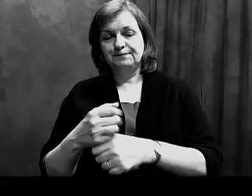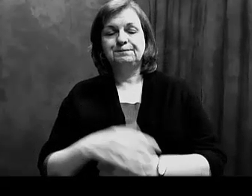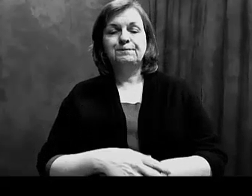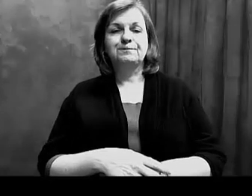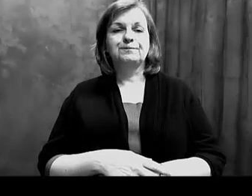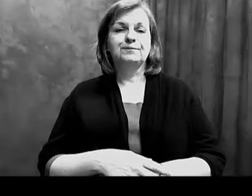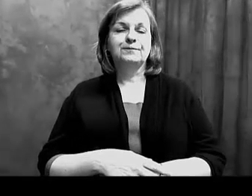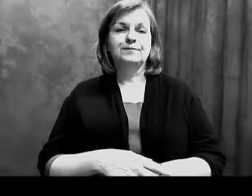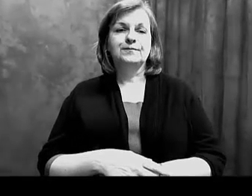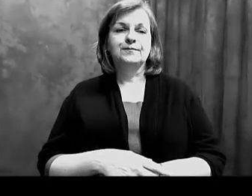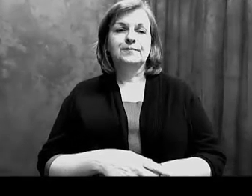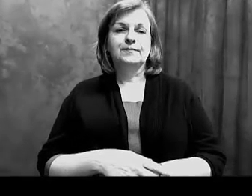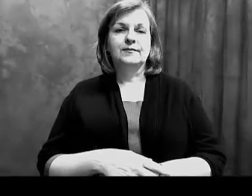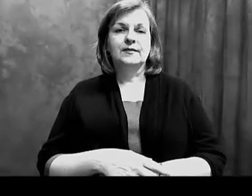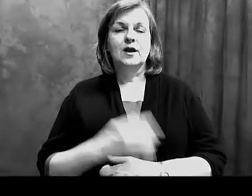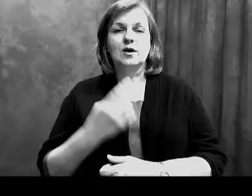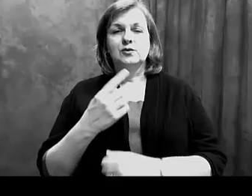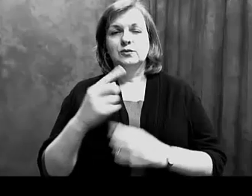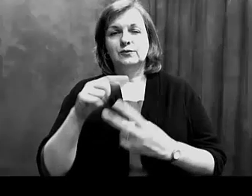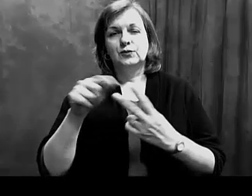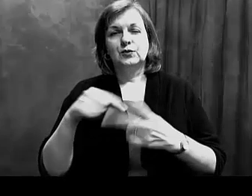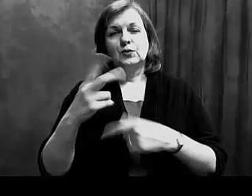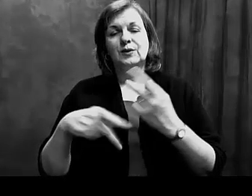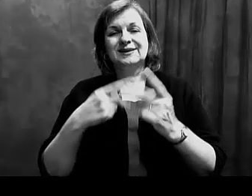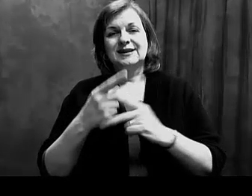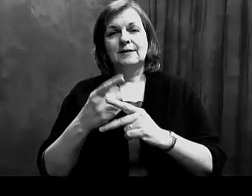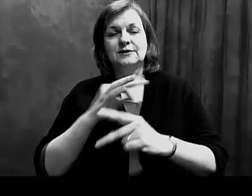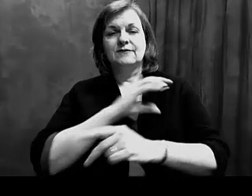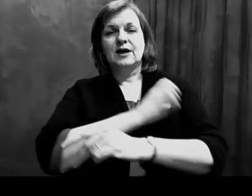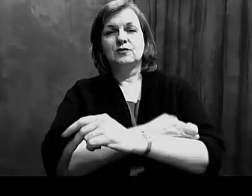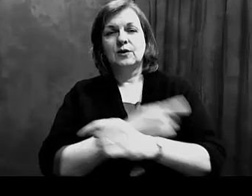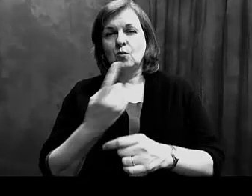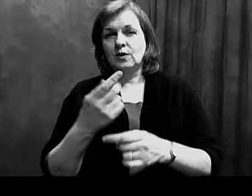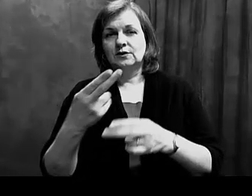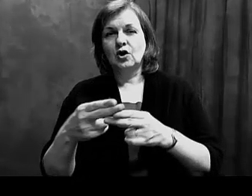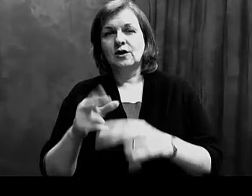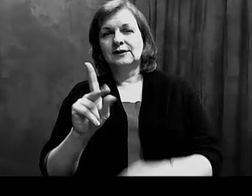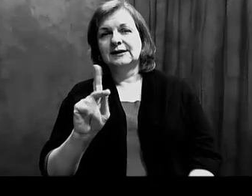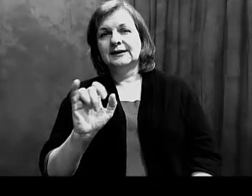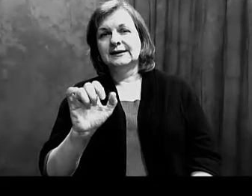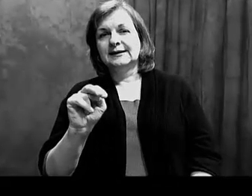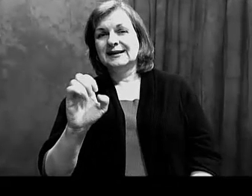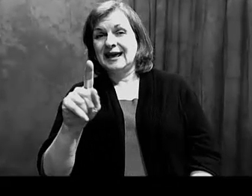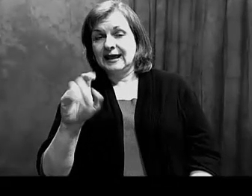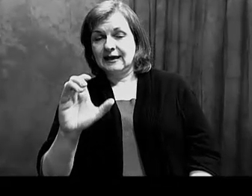we look at two basic types of energy one being kinetic and one being potential